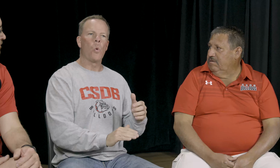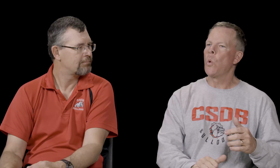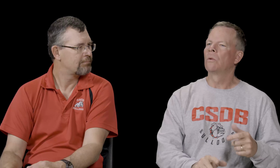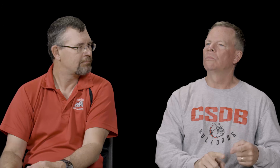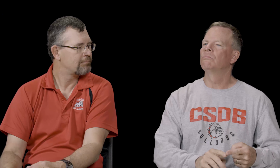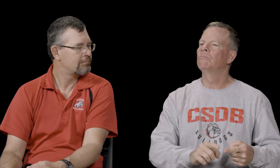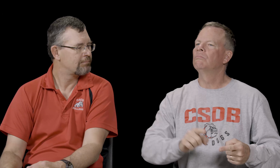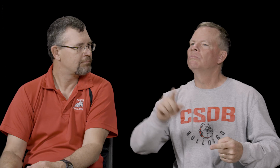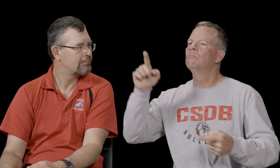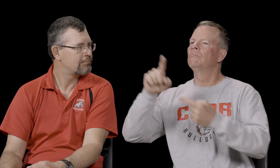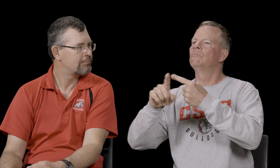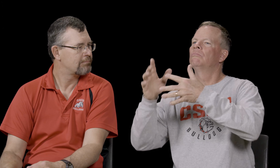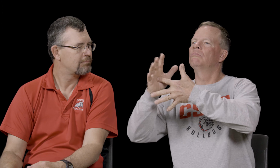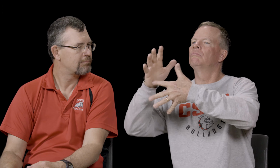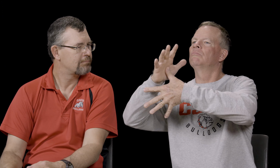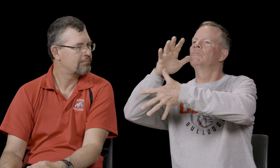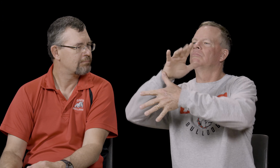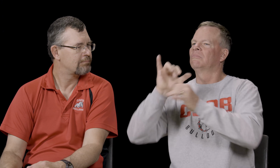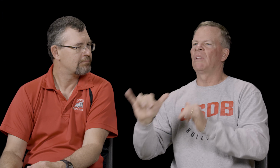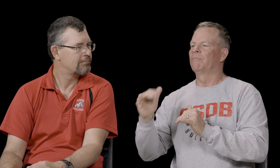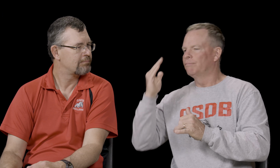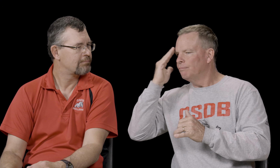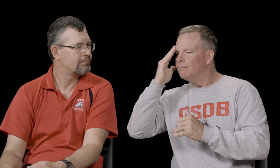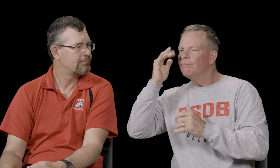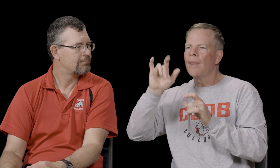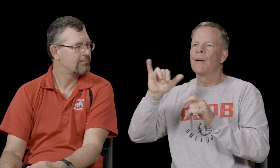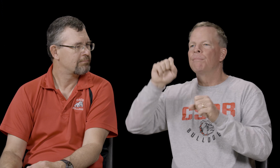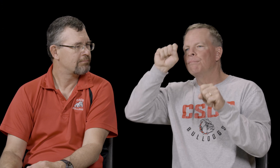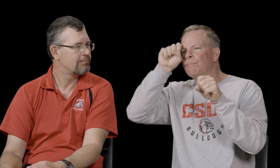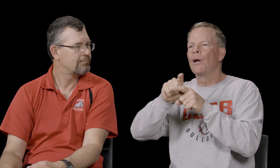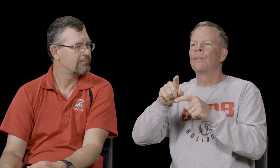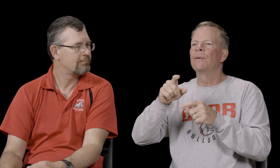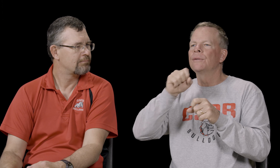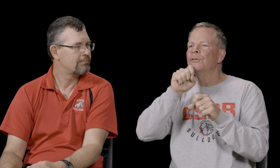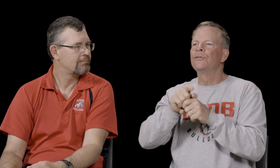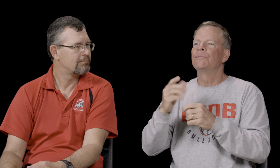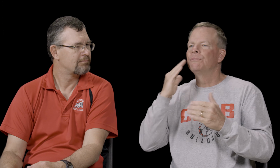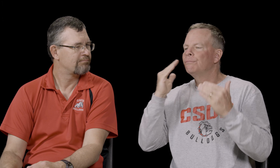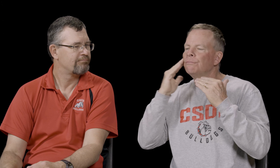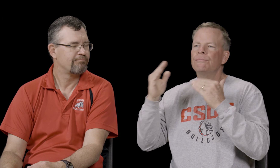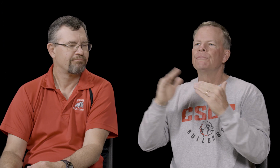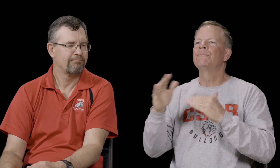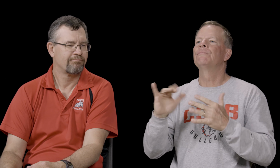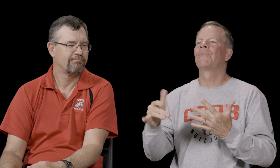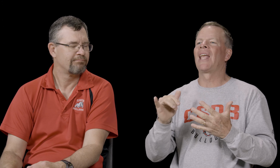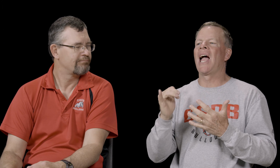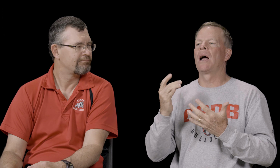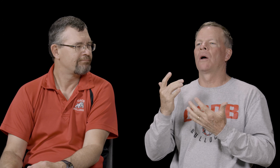Really from from that time up until we graduated, it was the same people. We knew each other. We were like siblings.